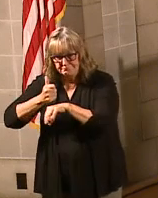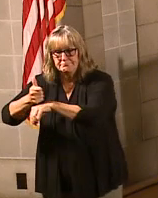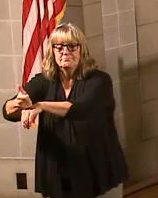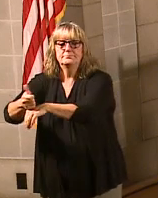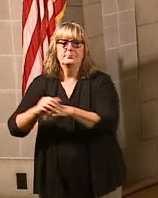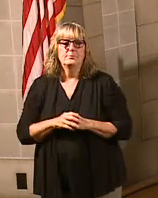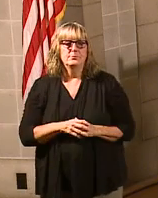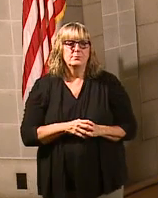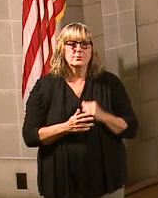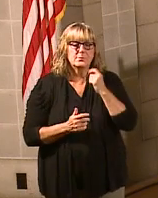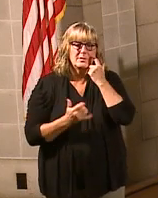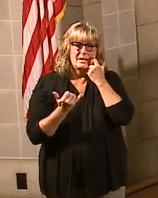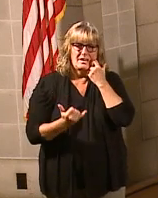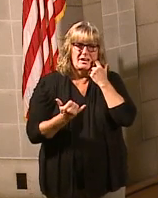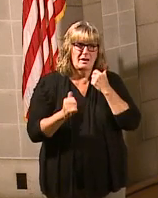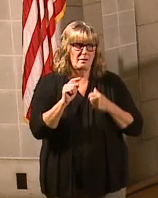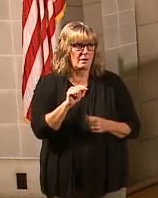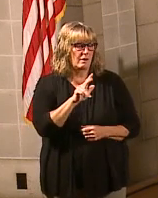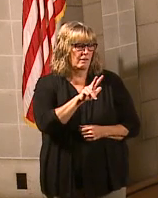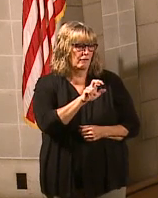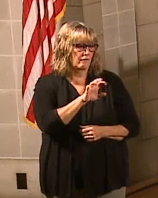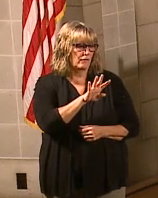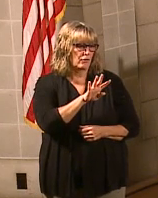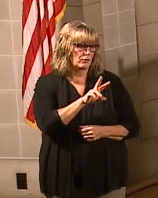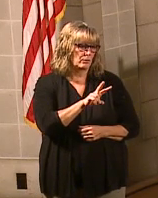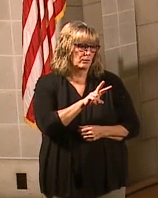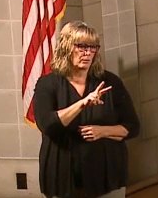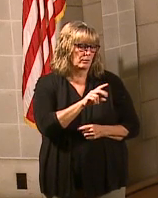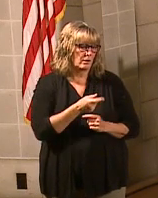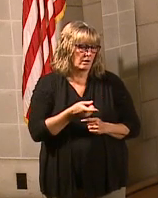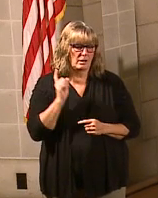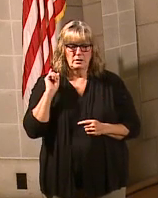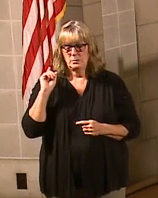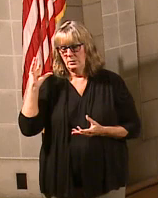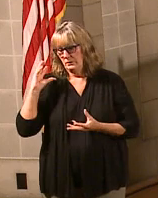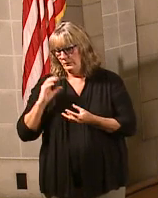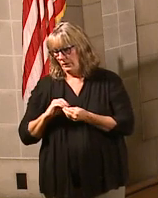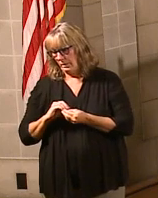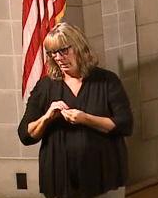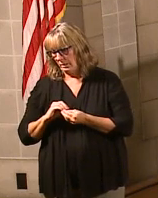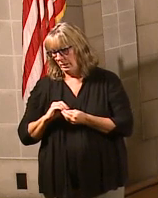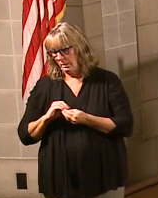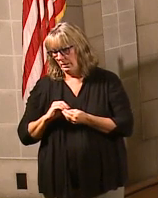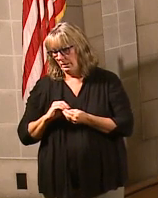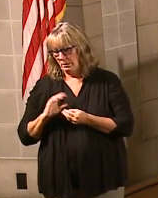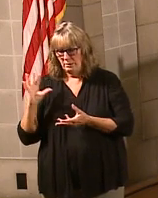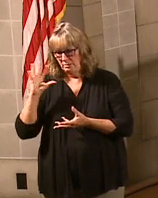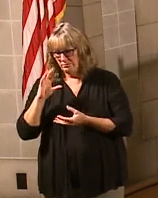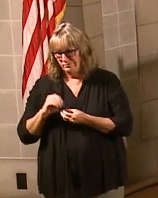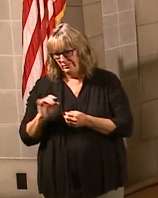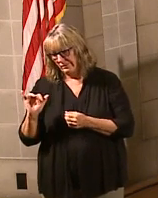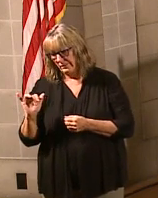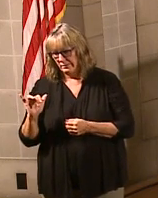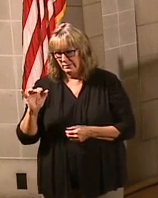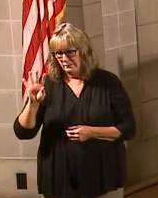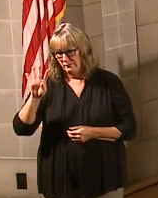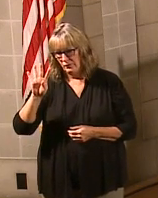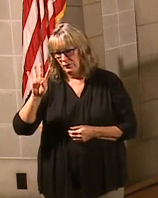REACHED THAT THRESHOLD OF ABOUT